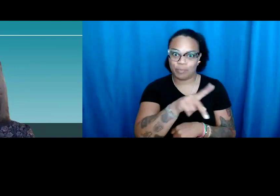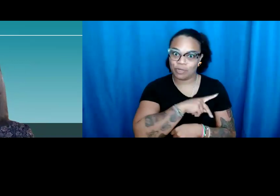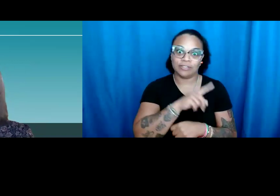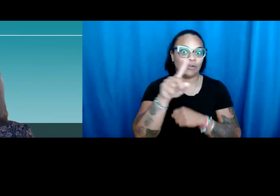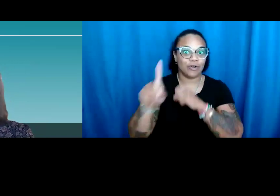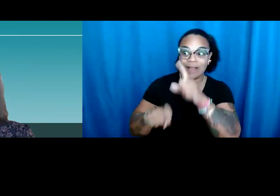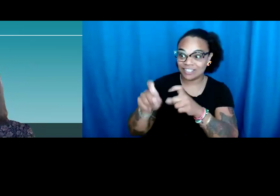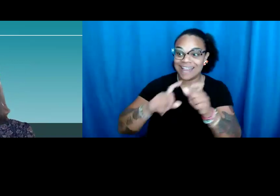in realtime.